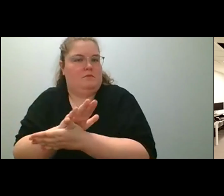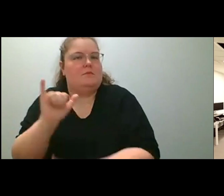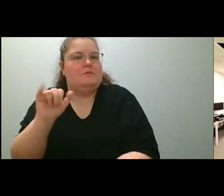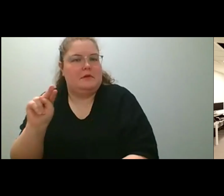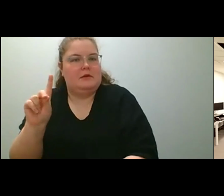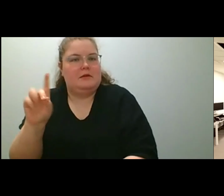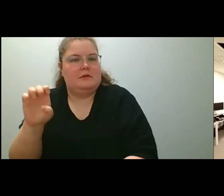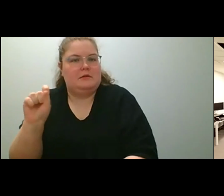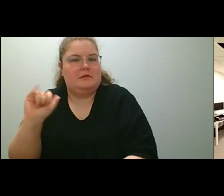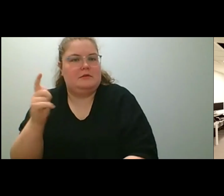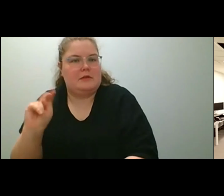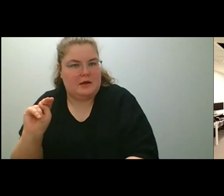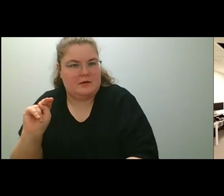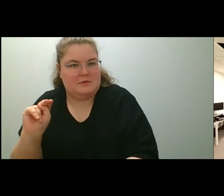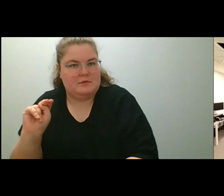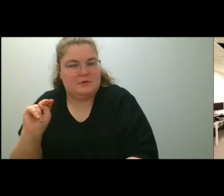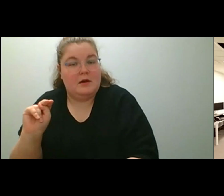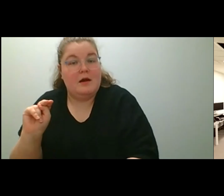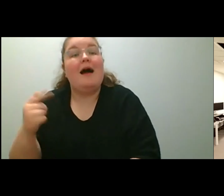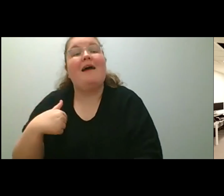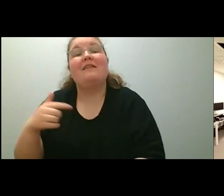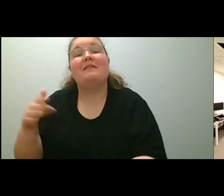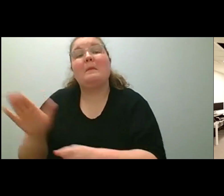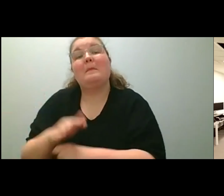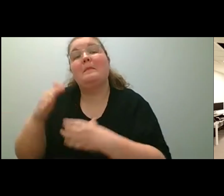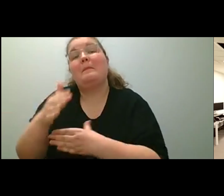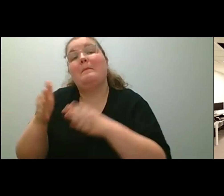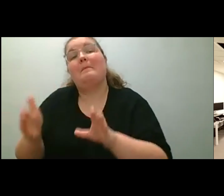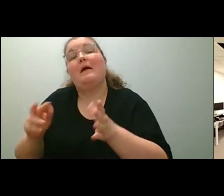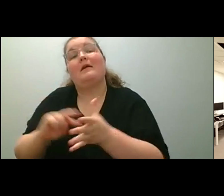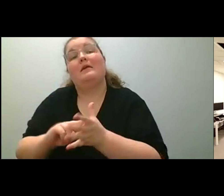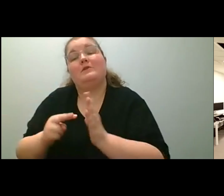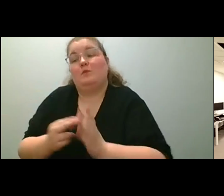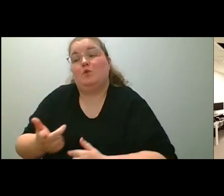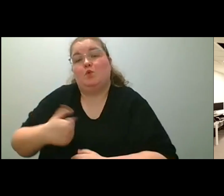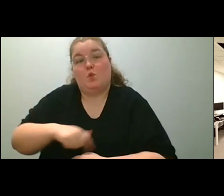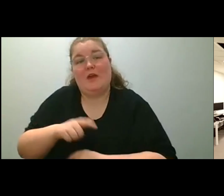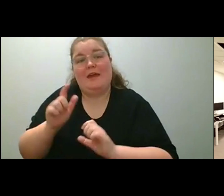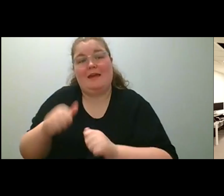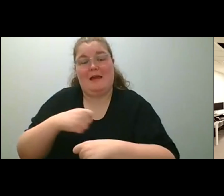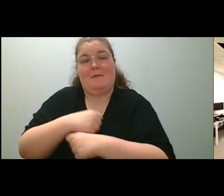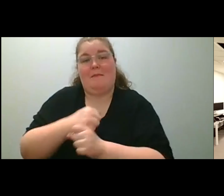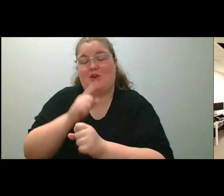And so having this complete package allows us to make sure that your final translation document